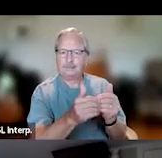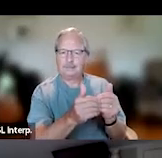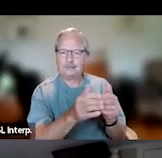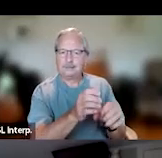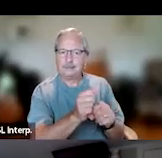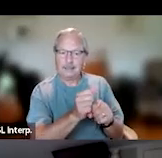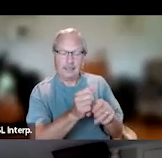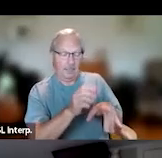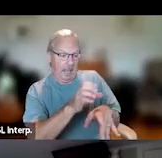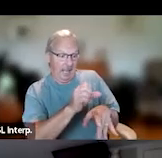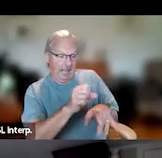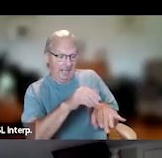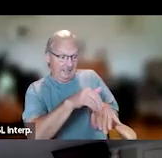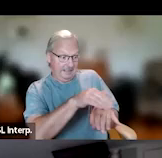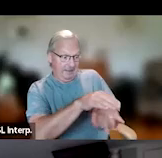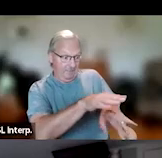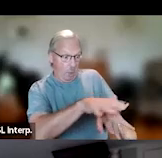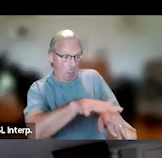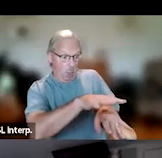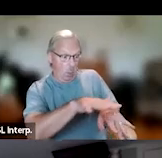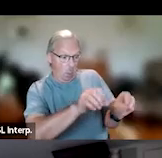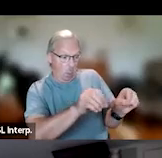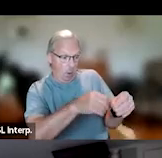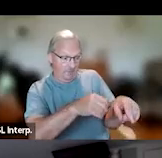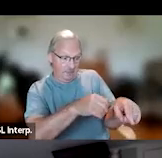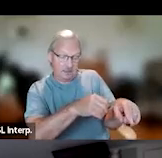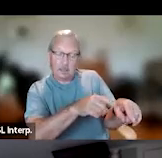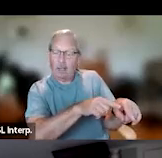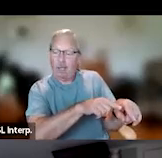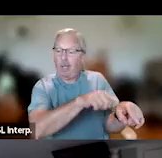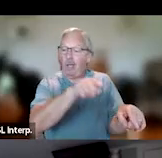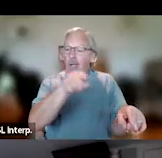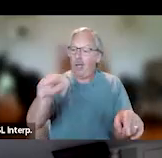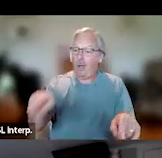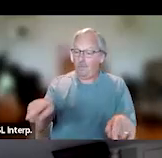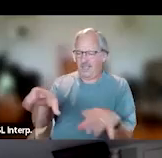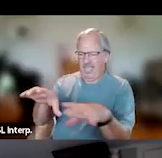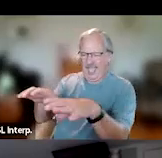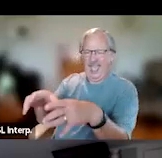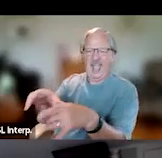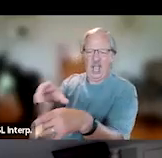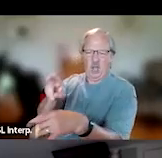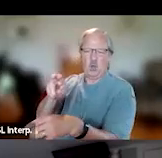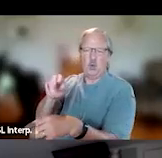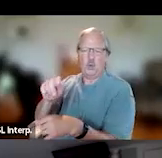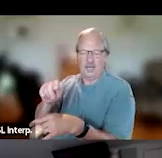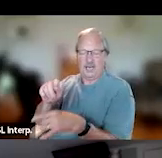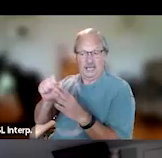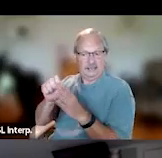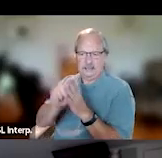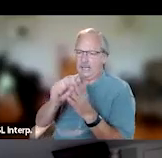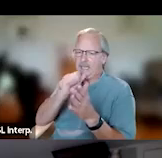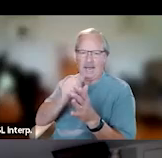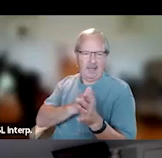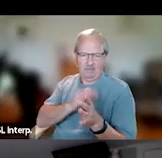from the local SSA field office over to that unit. And even if a state doesn't have a dedicated DDS unit,